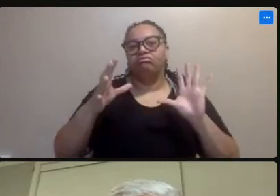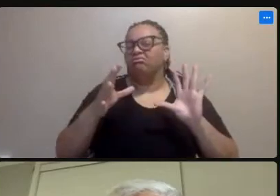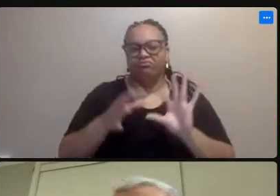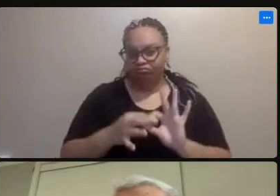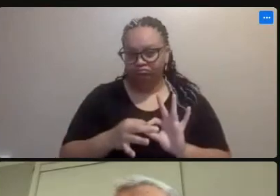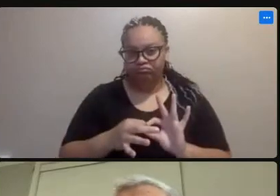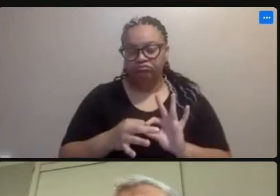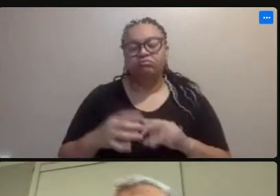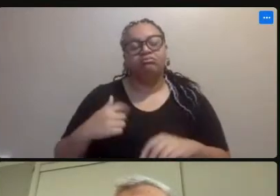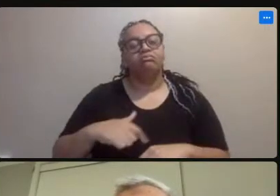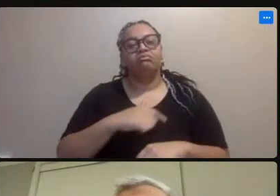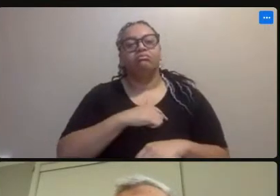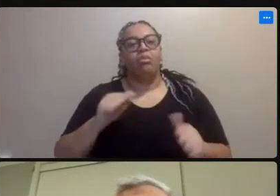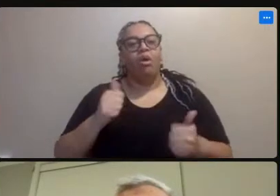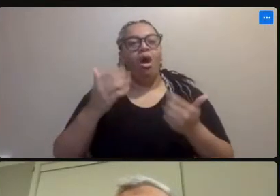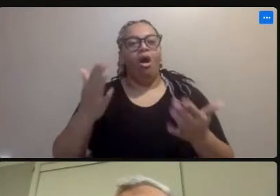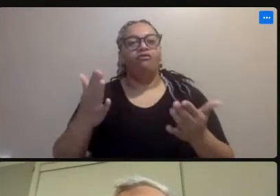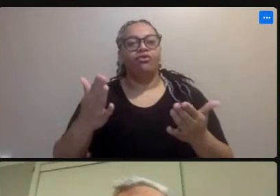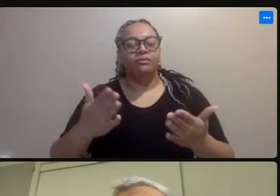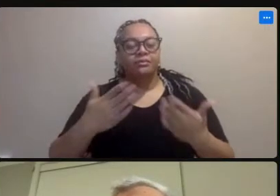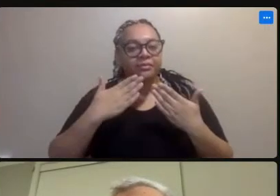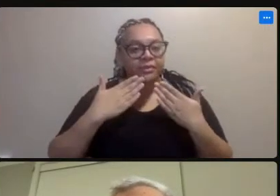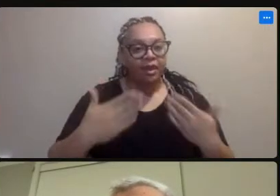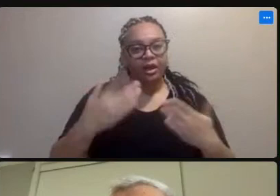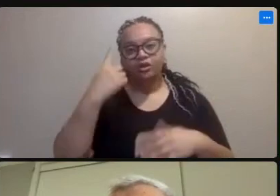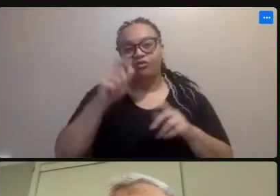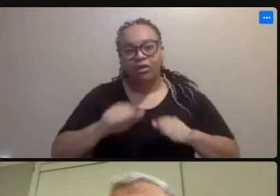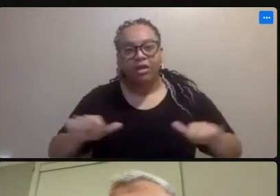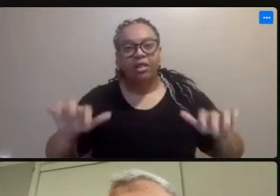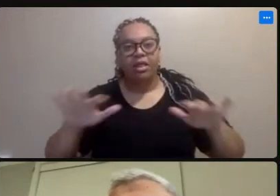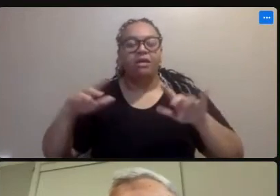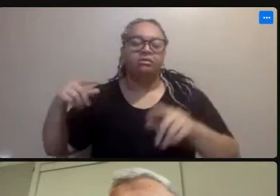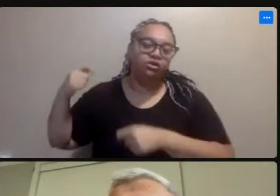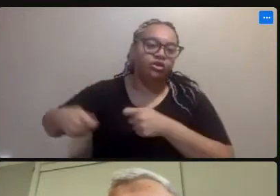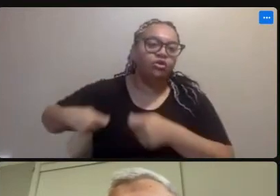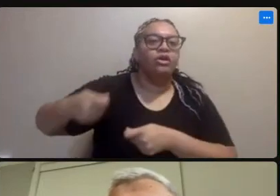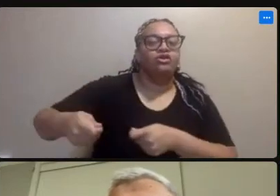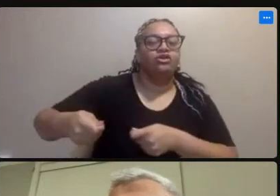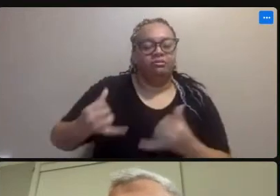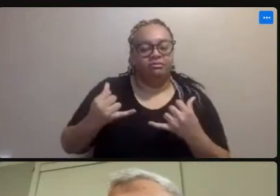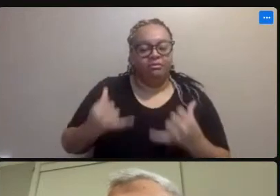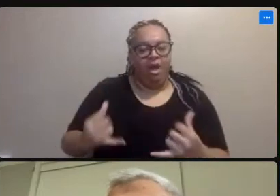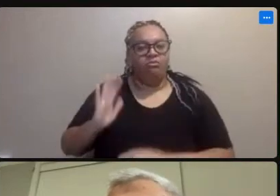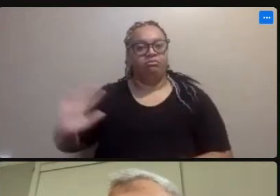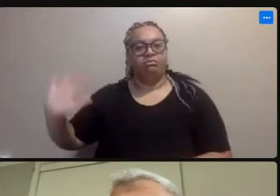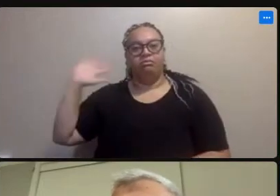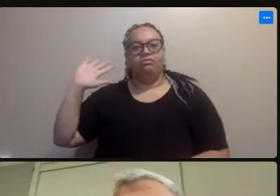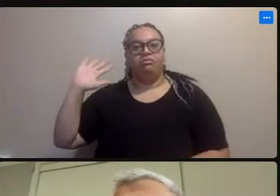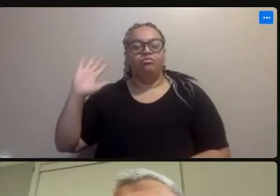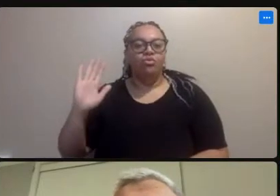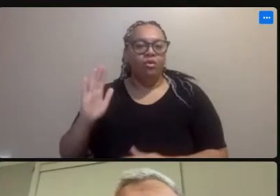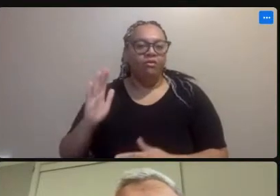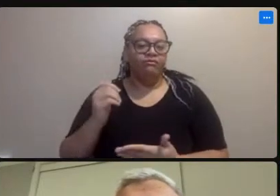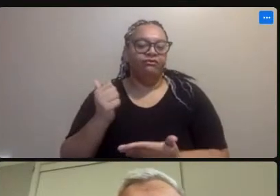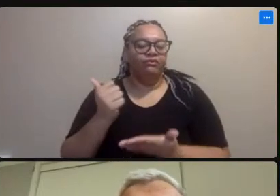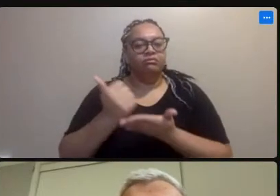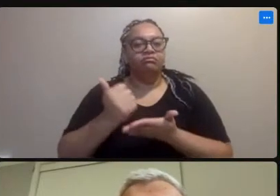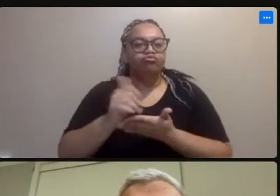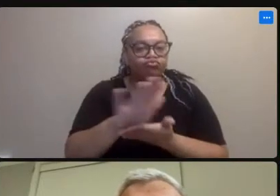THE RELATIONSHIP BETWEEN CALEB WHO WE HAVE PEOPLE AND THIS LAND CONTINUES UNBROKEN TO